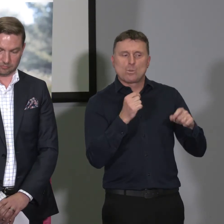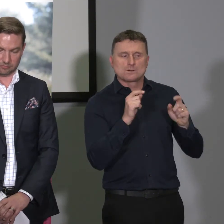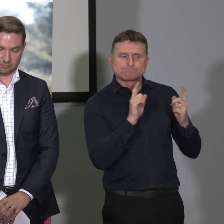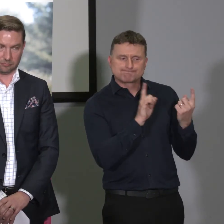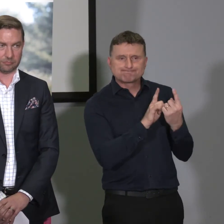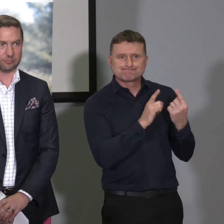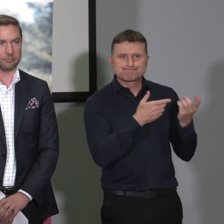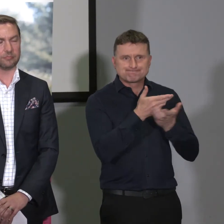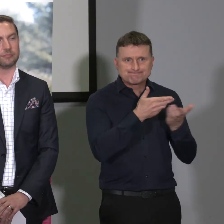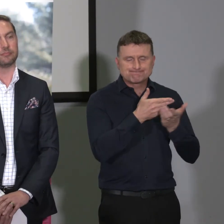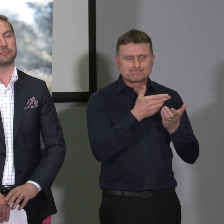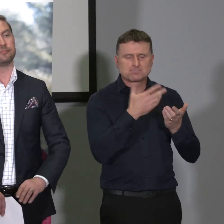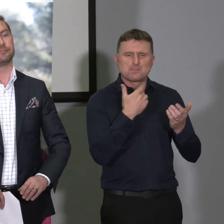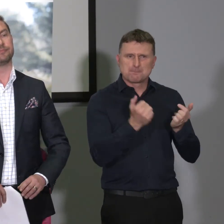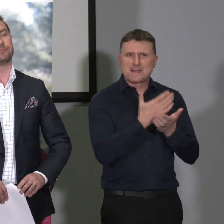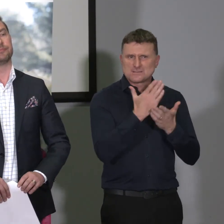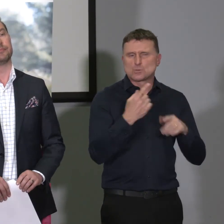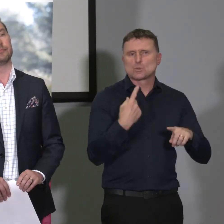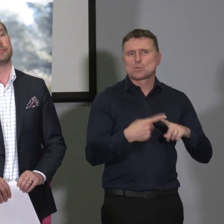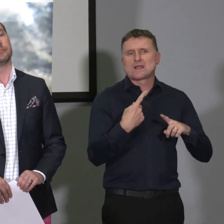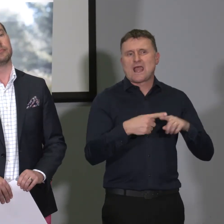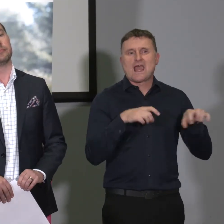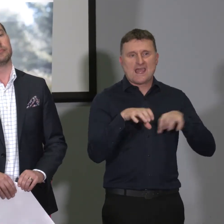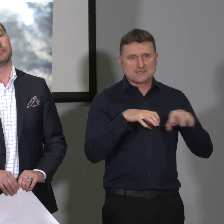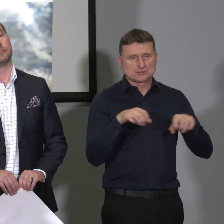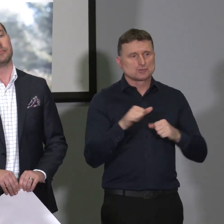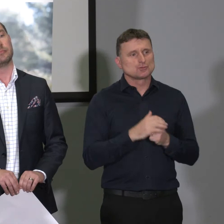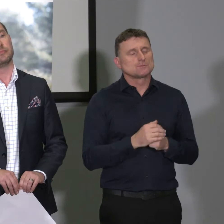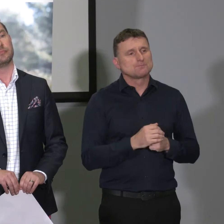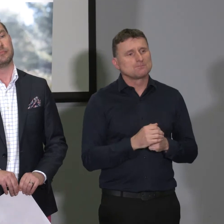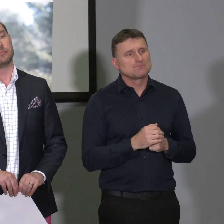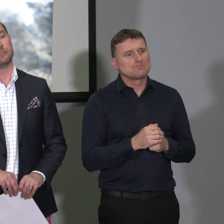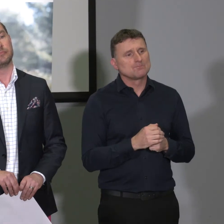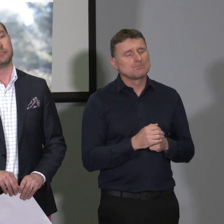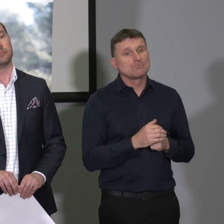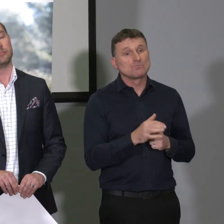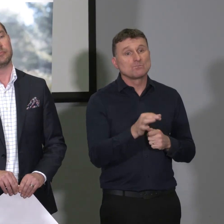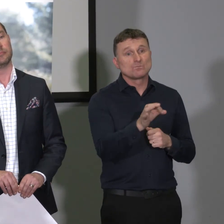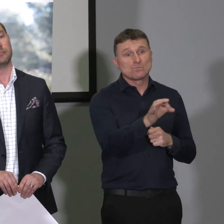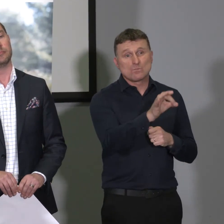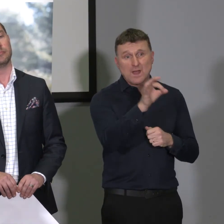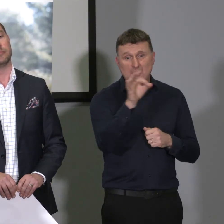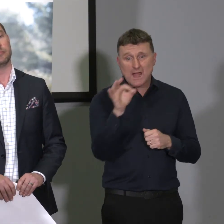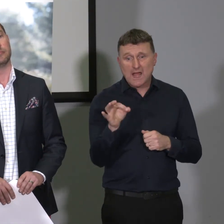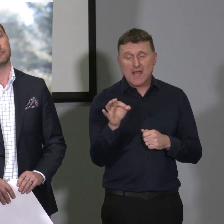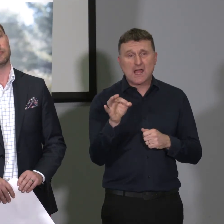get treatment on a timely